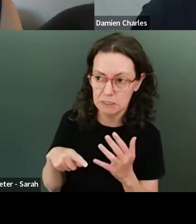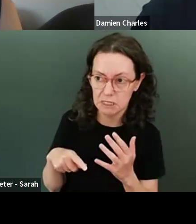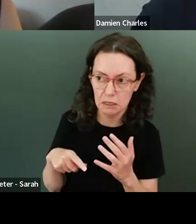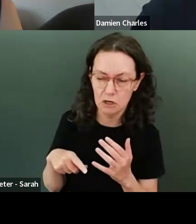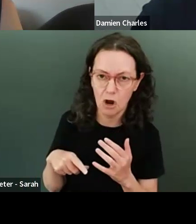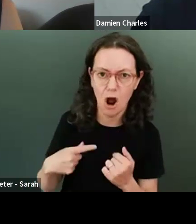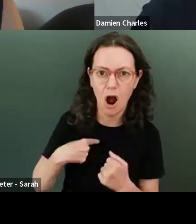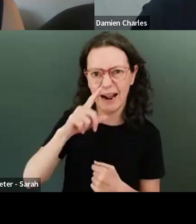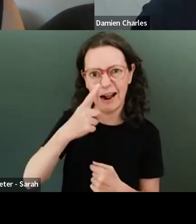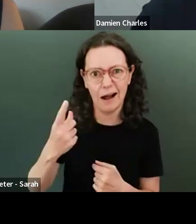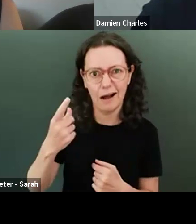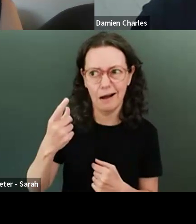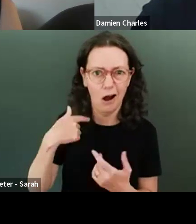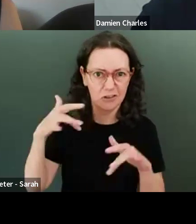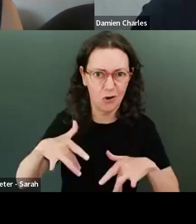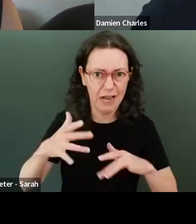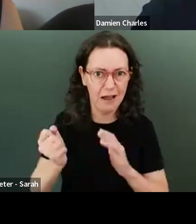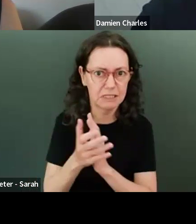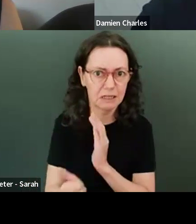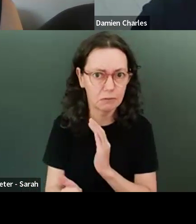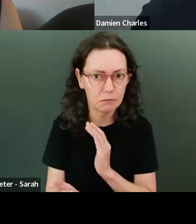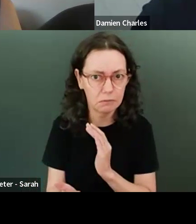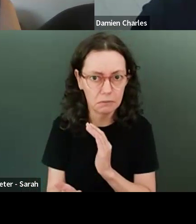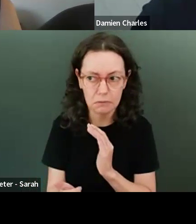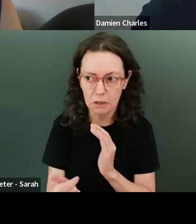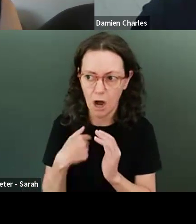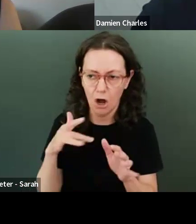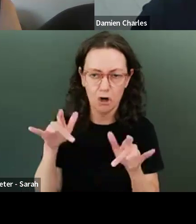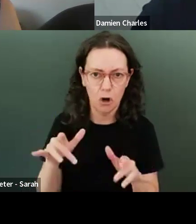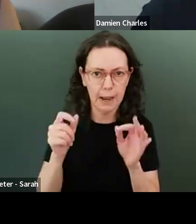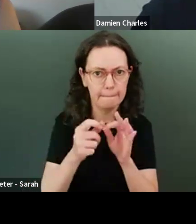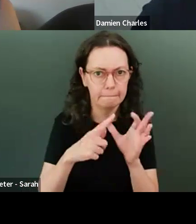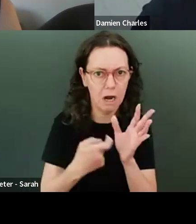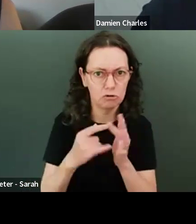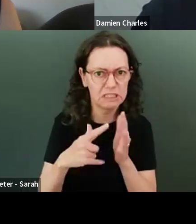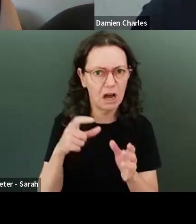it's to do with they don't have the skills they don't have the Barista